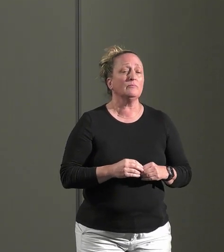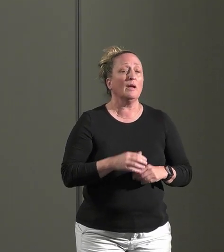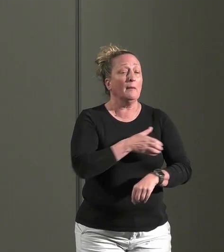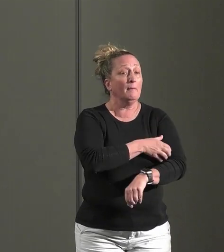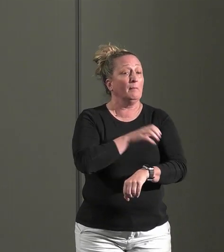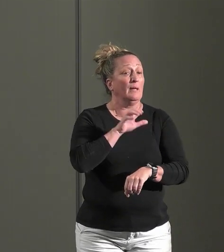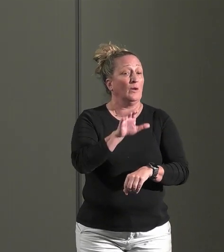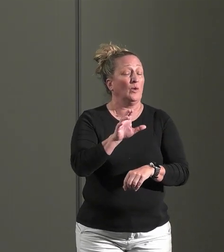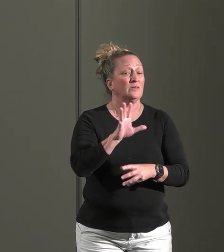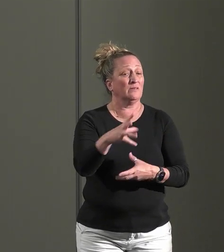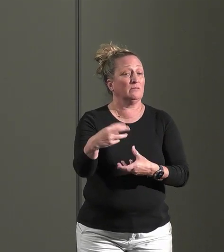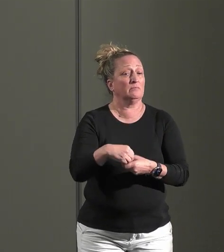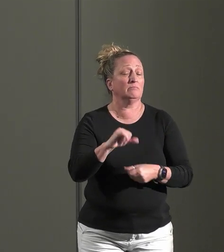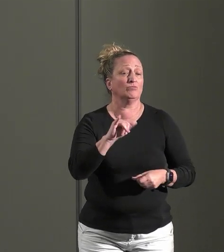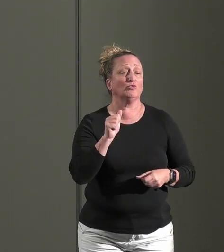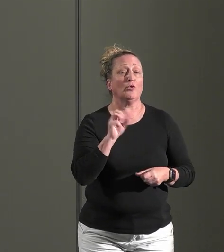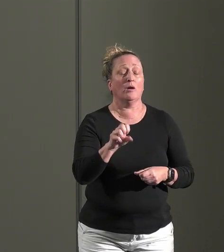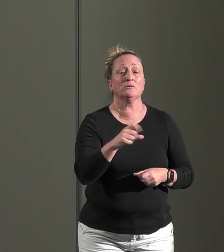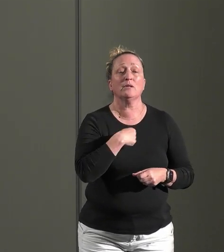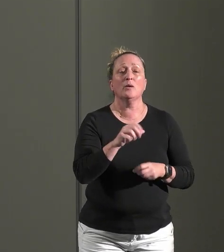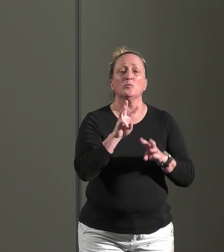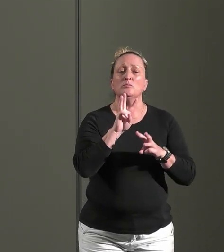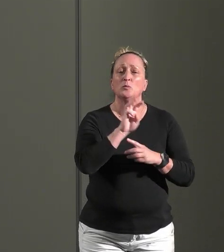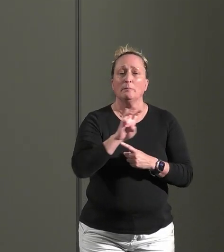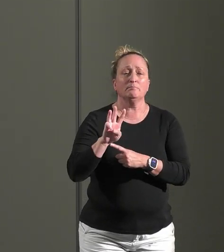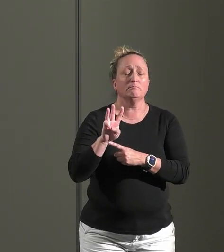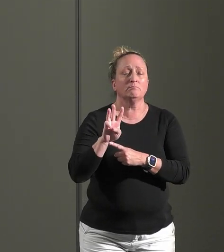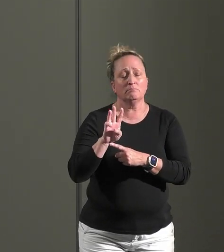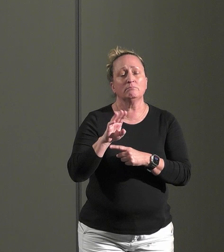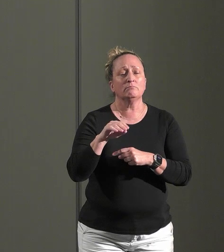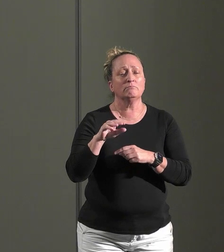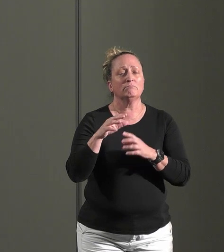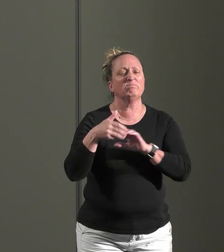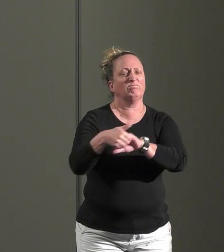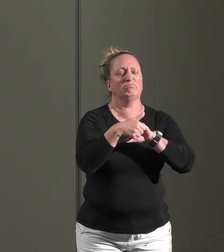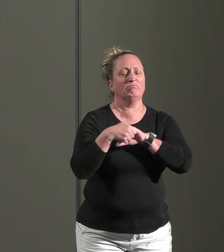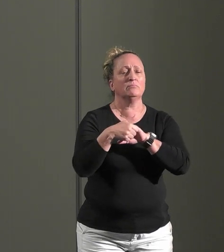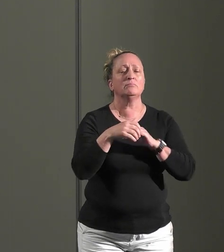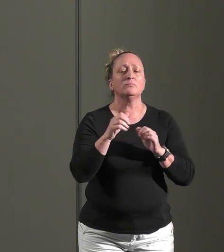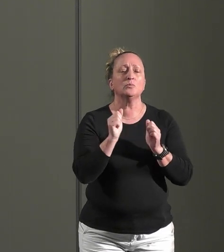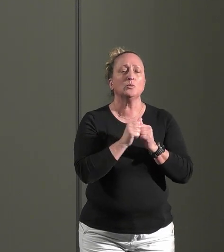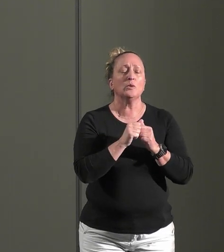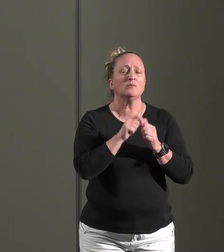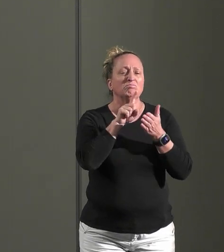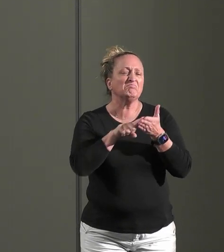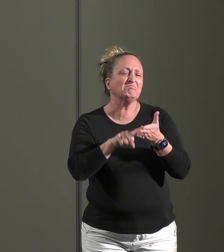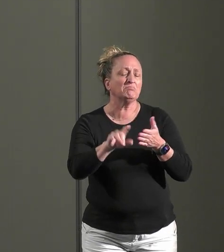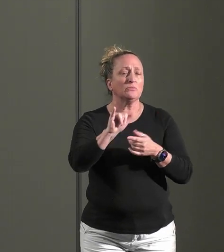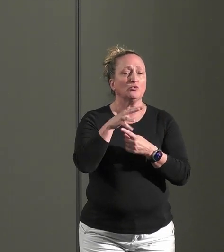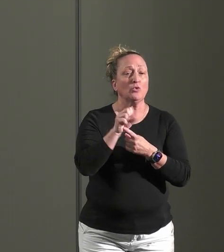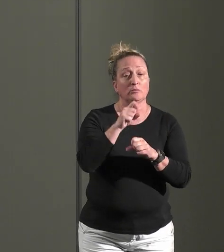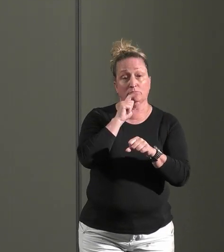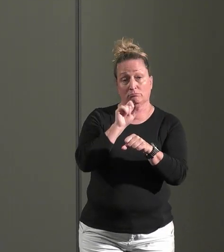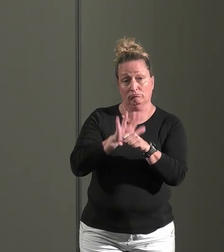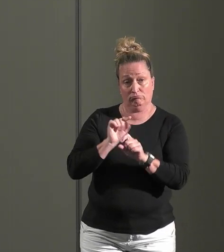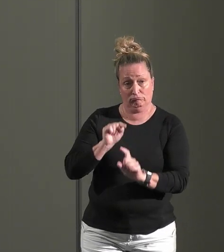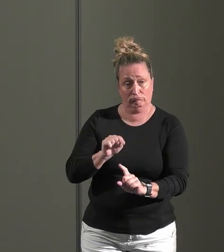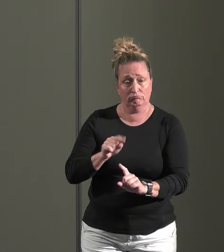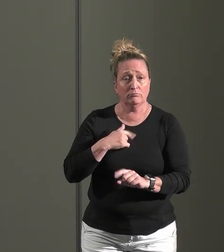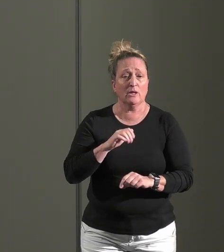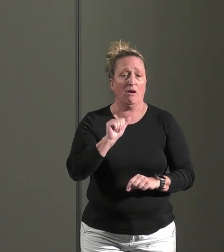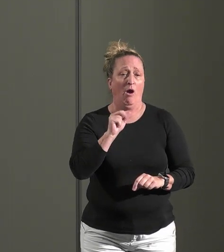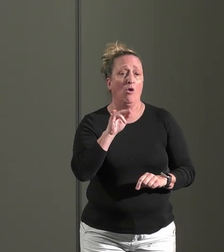Inclusivity: JAWS and Web Standards Collaboration. With exploring JAWS commitment to ARIA and web